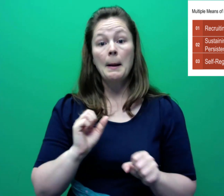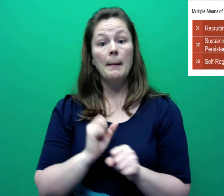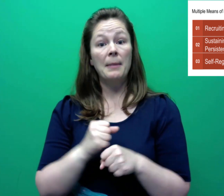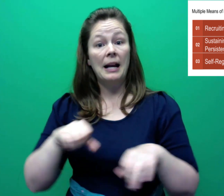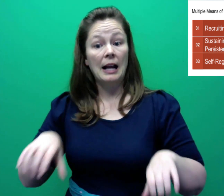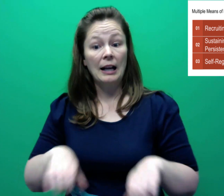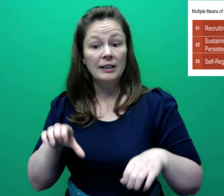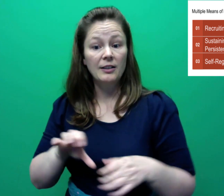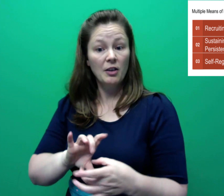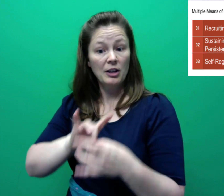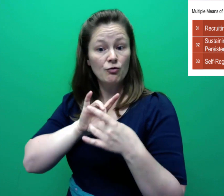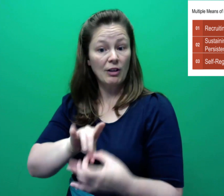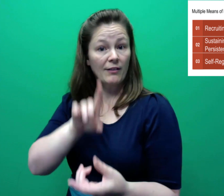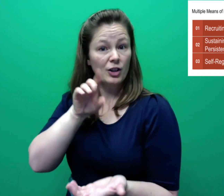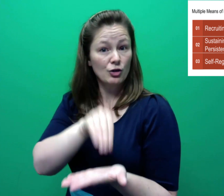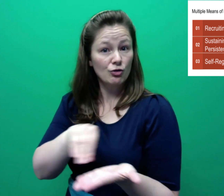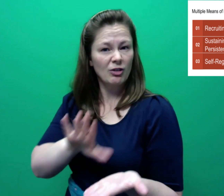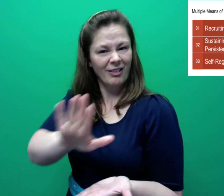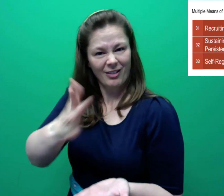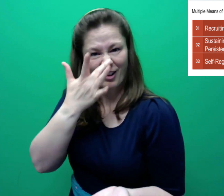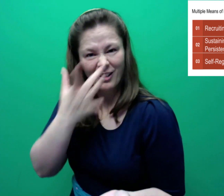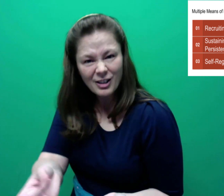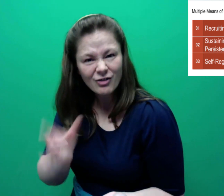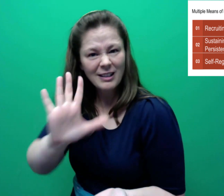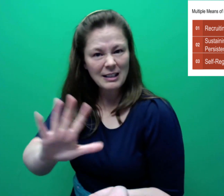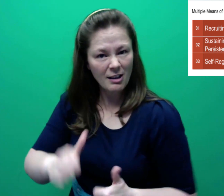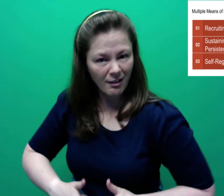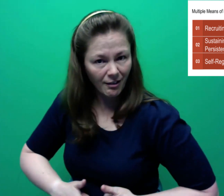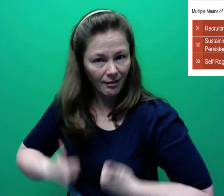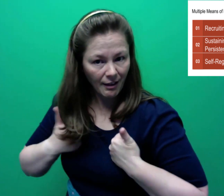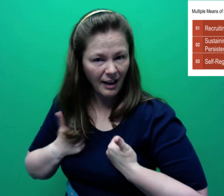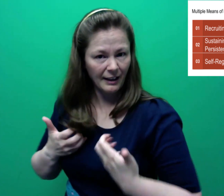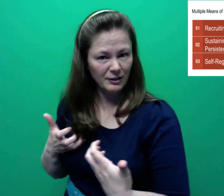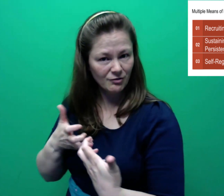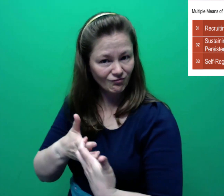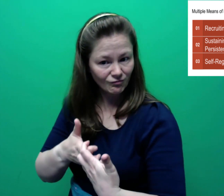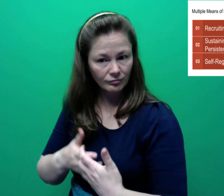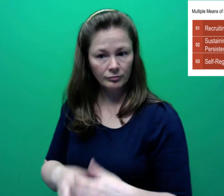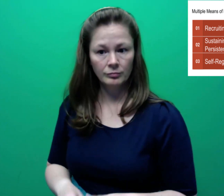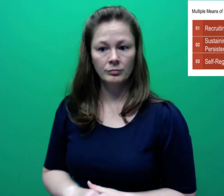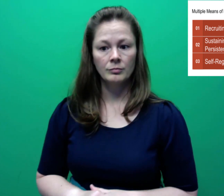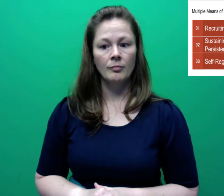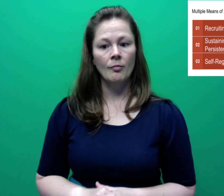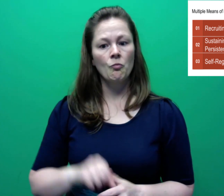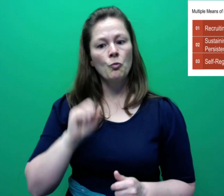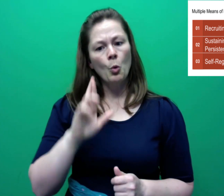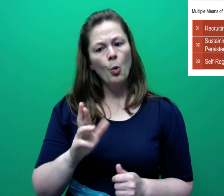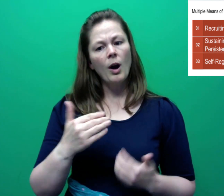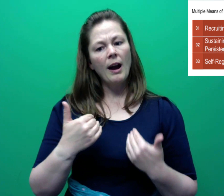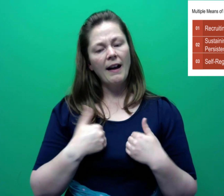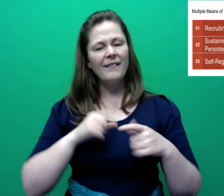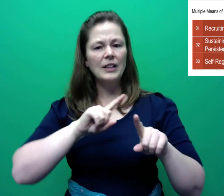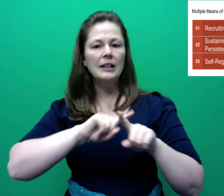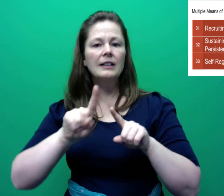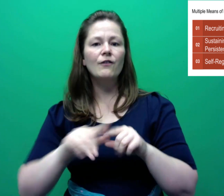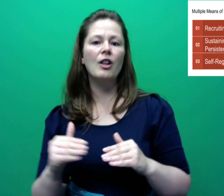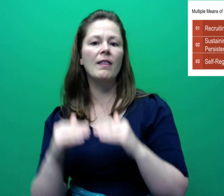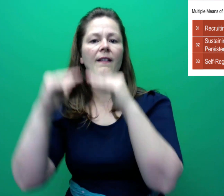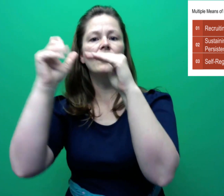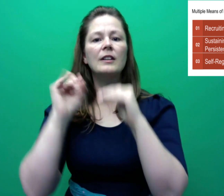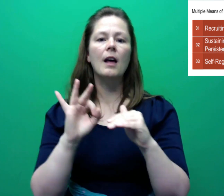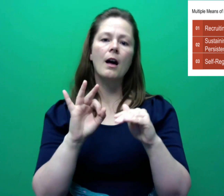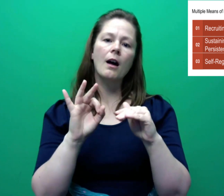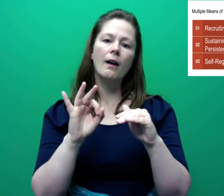making activities relevant to student lives and interests or offering varying